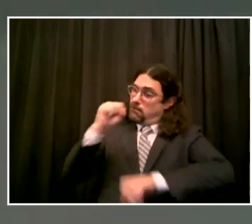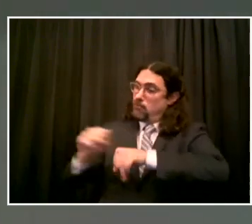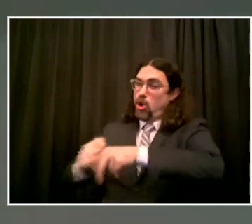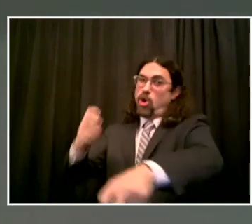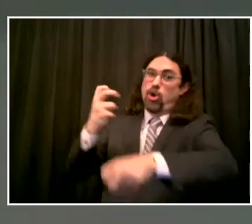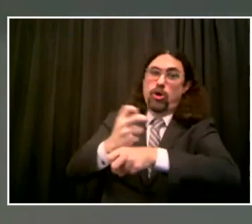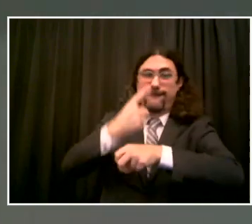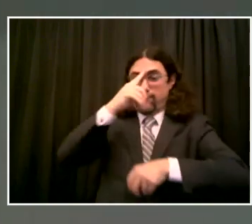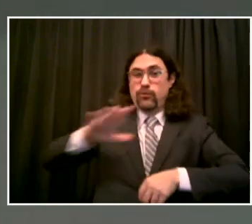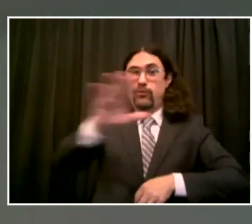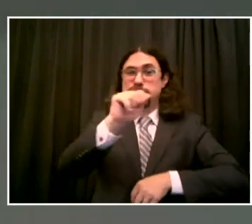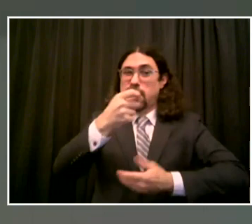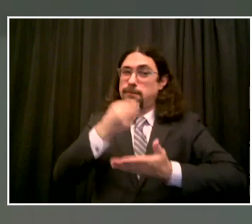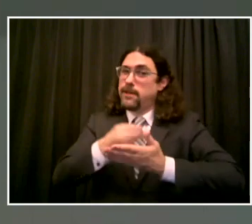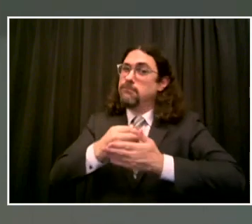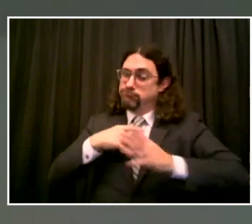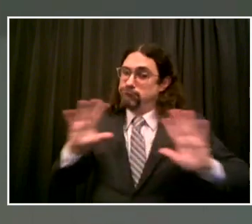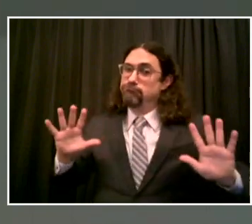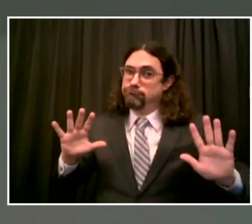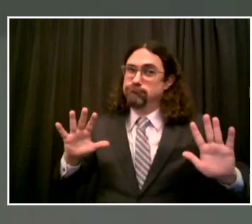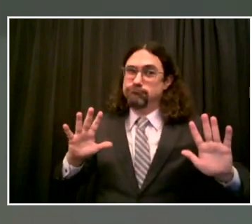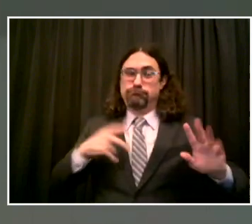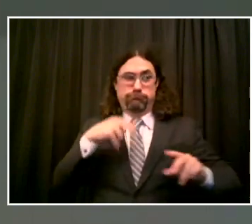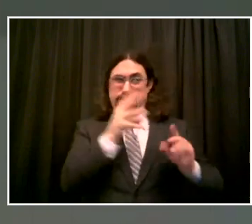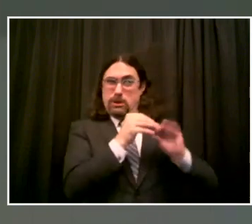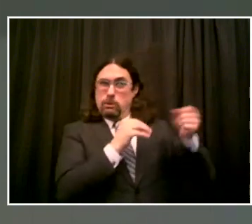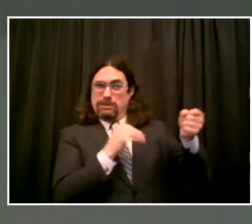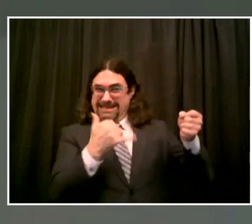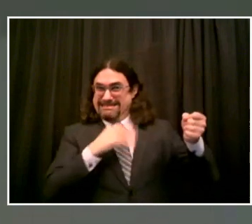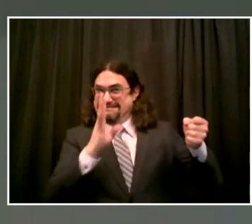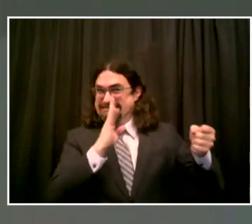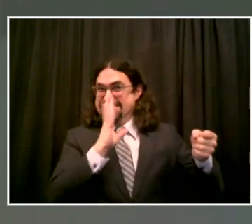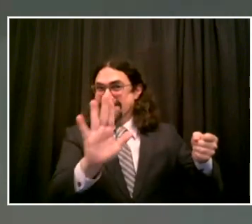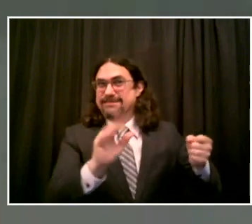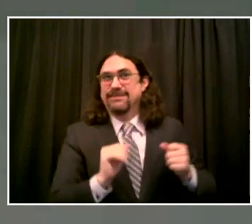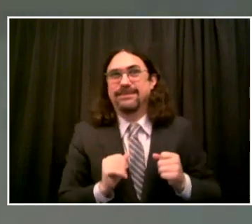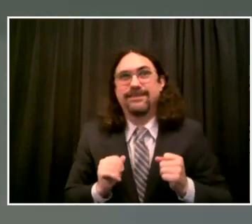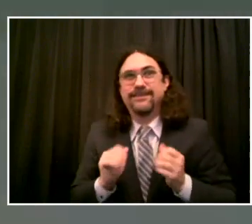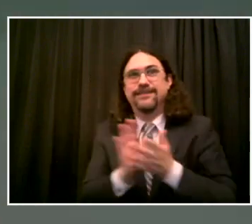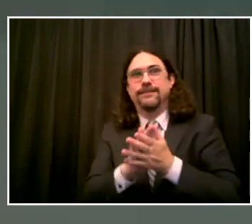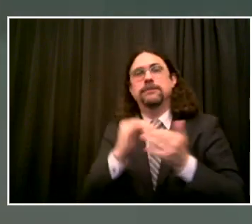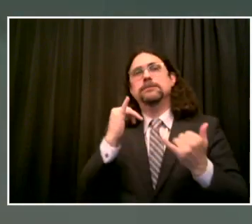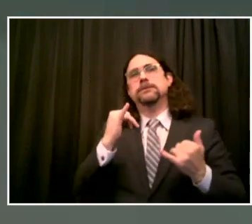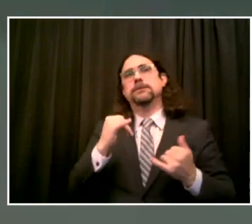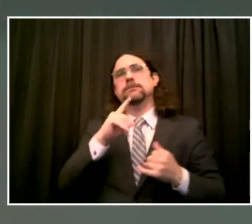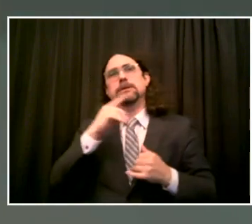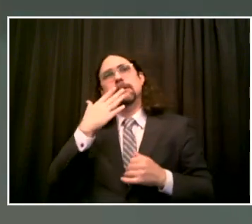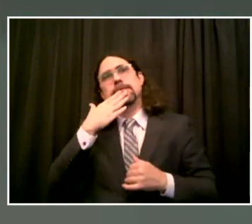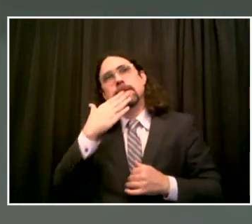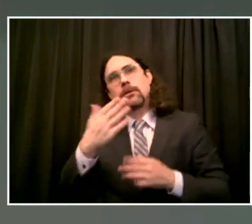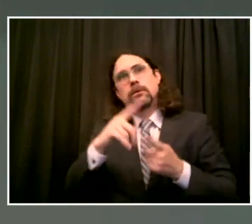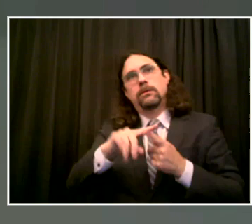WANT TO THANK MY SPEAKER FOR HIS SUPPORT IN VMOING THIS BILL AS QUICKLY AS HE DID.